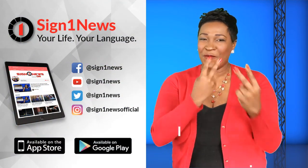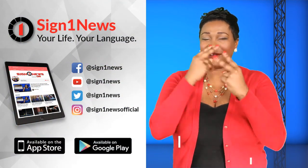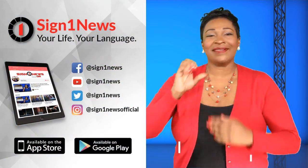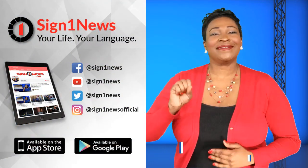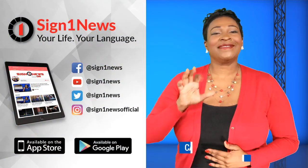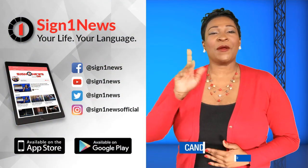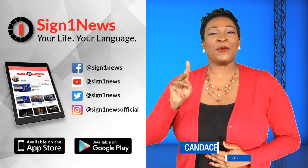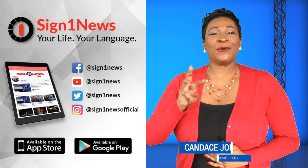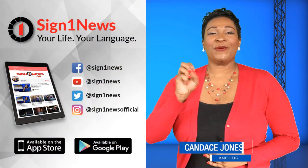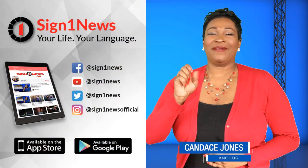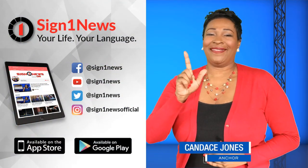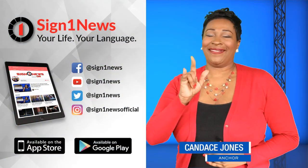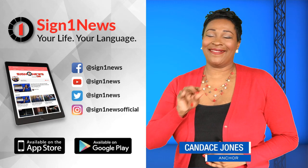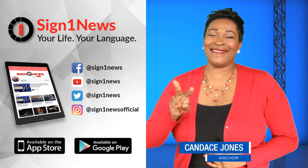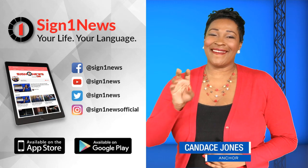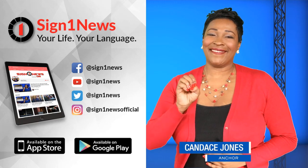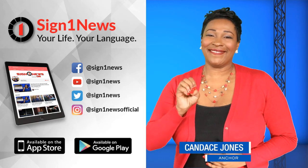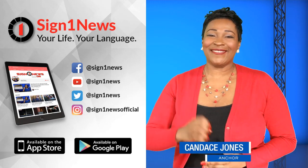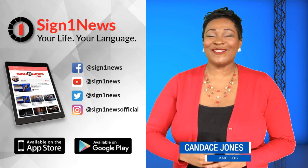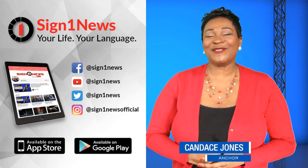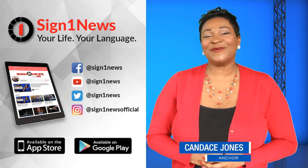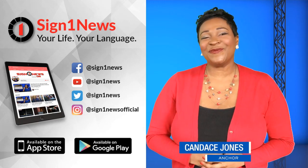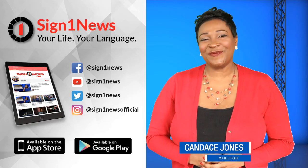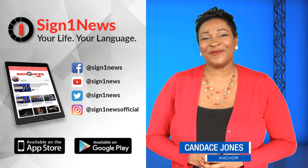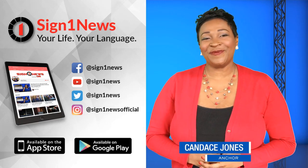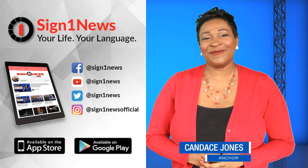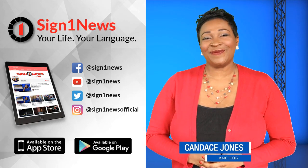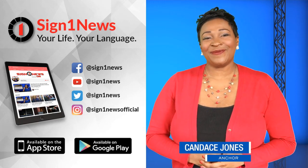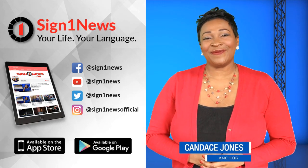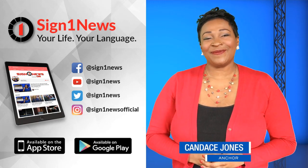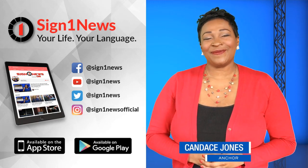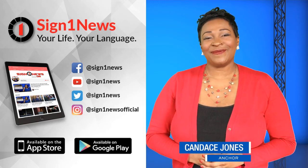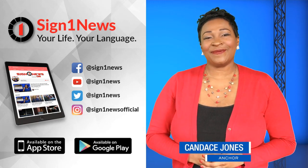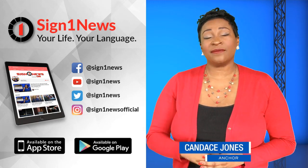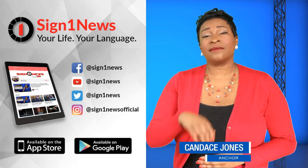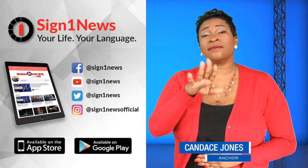Thank you for watching Sign1News live.